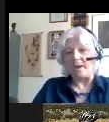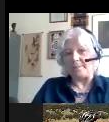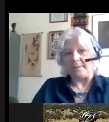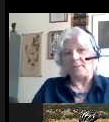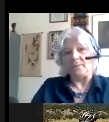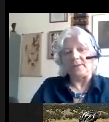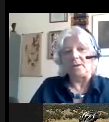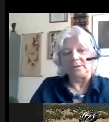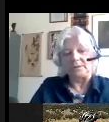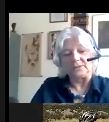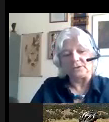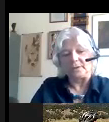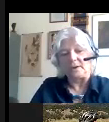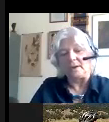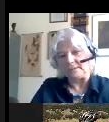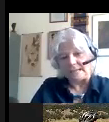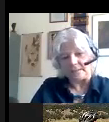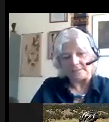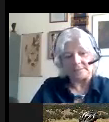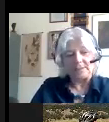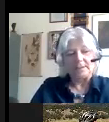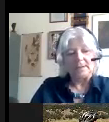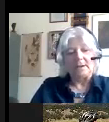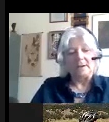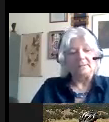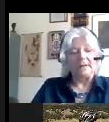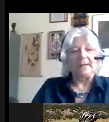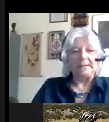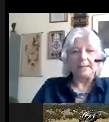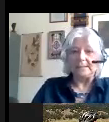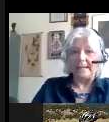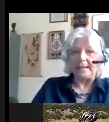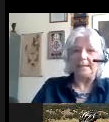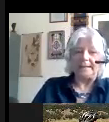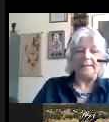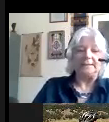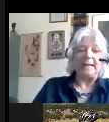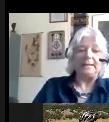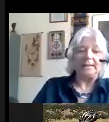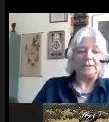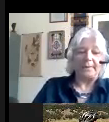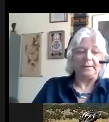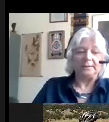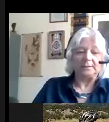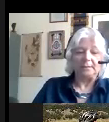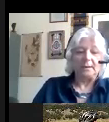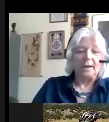people, regardless of socioeconomic status. And they tend to gain these at the expense of